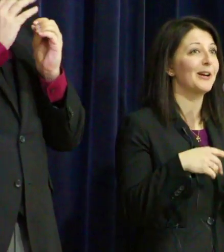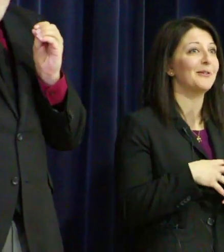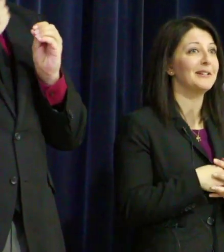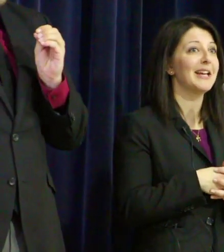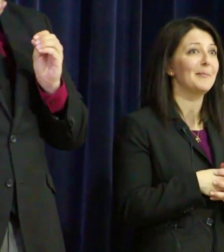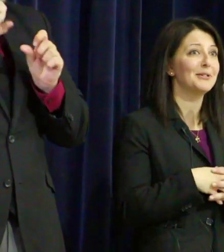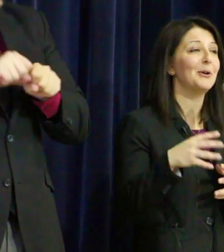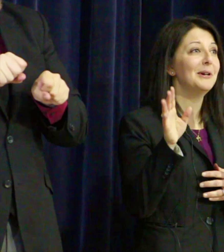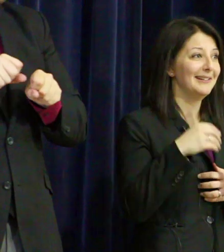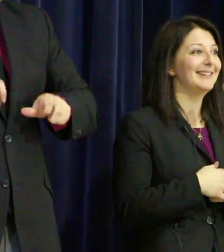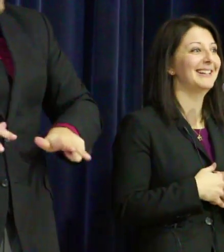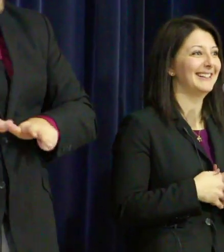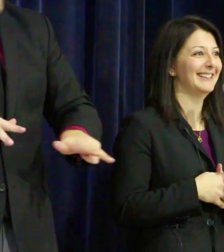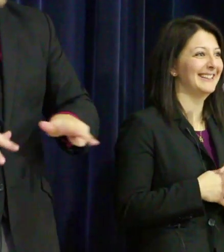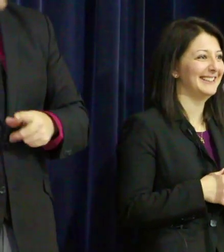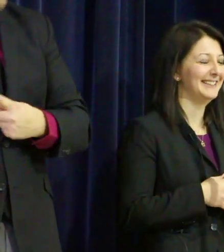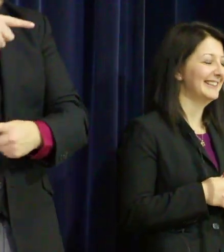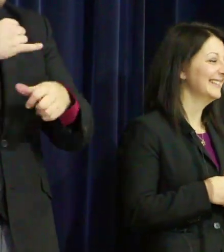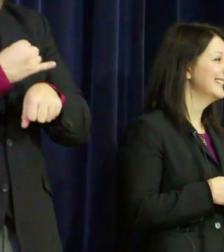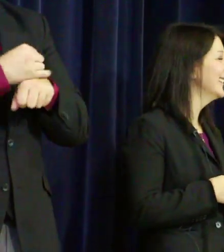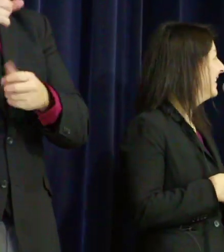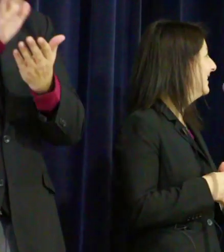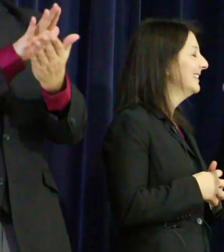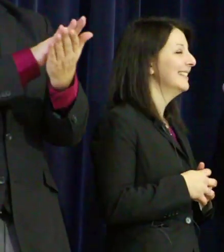on and walking around this campus.